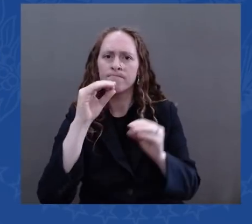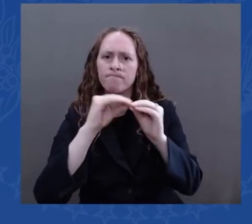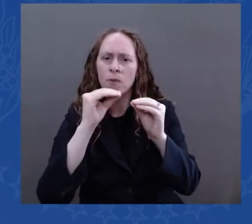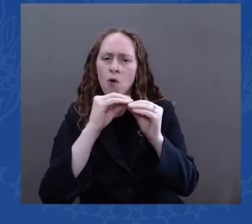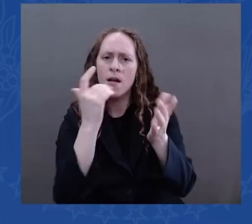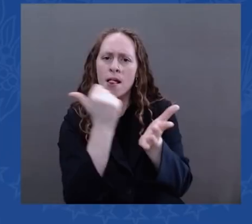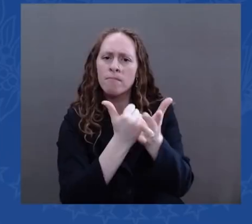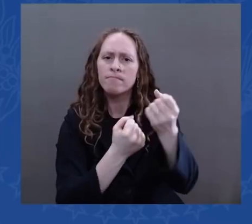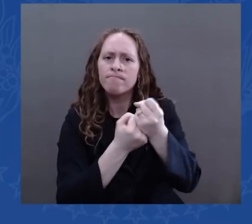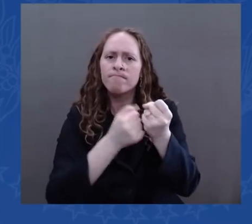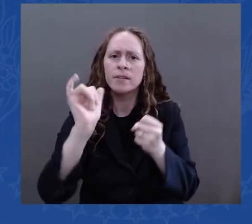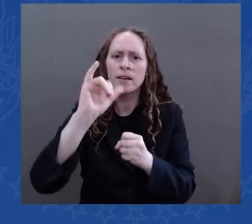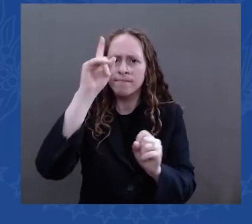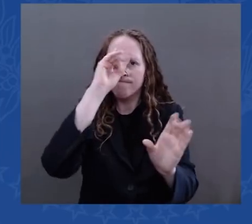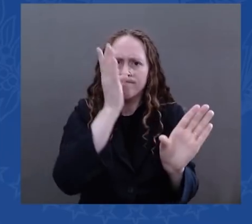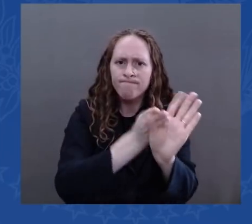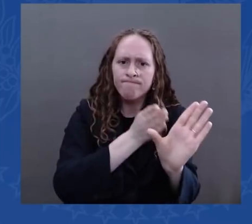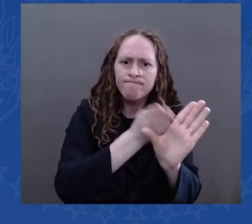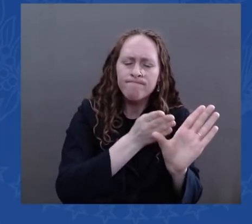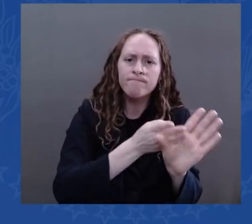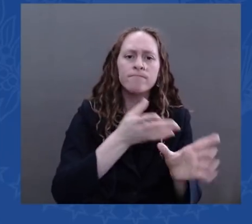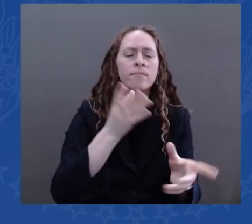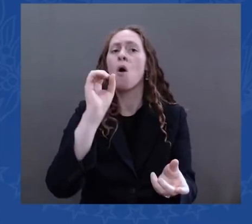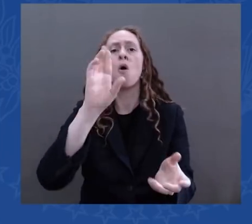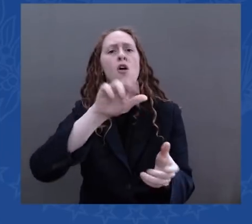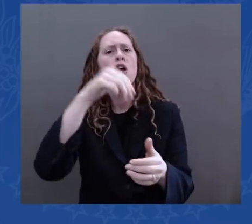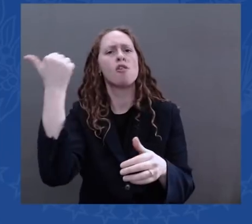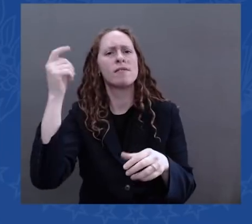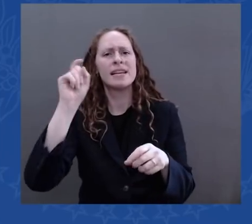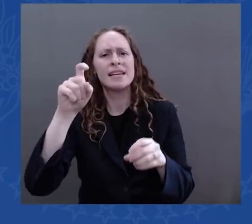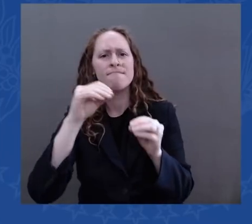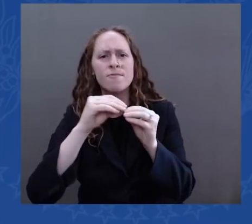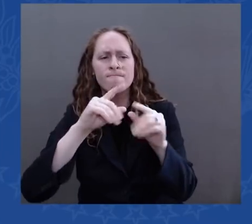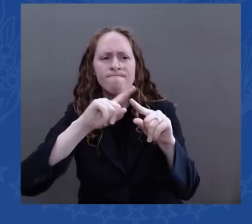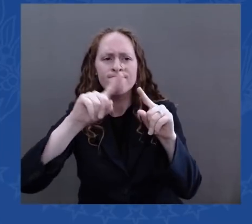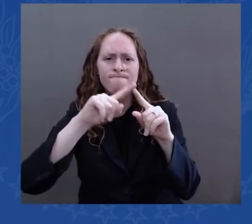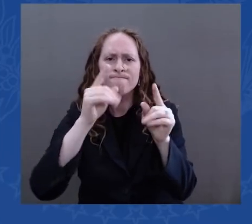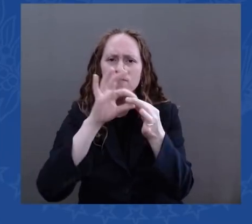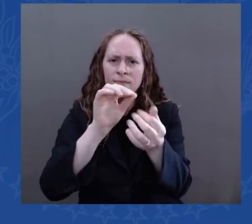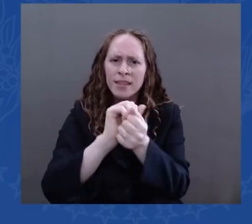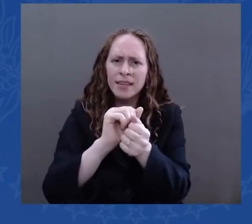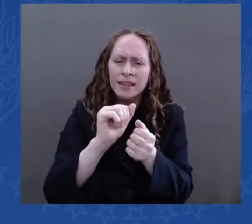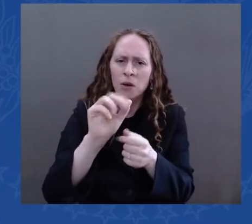who can deal with the crisis that the police are going through as well dealing with their crises,